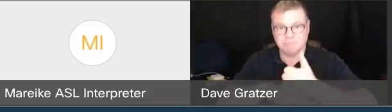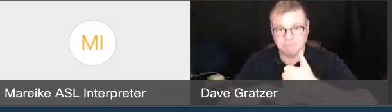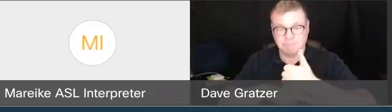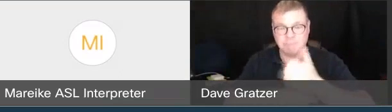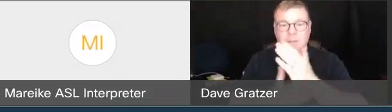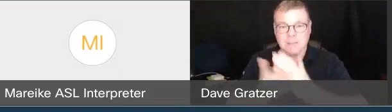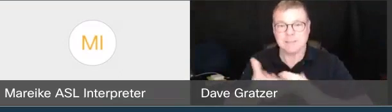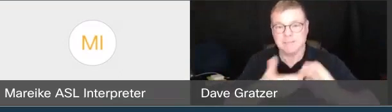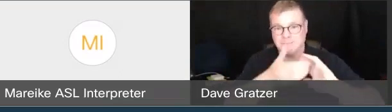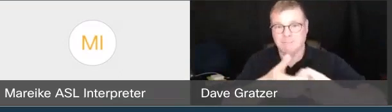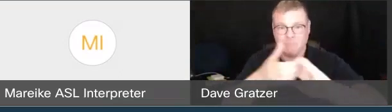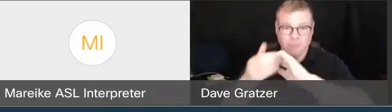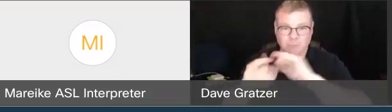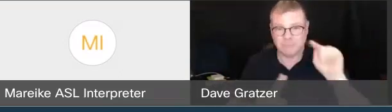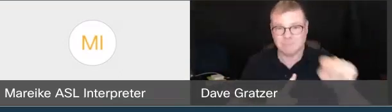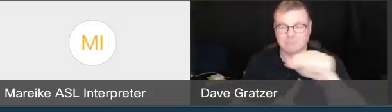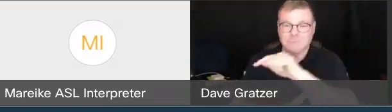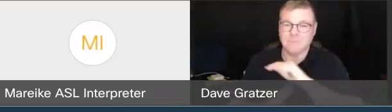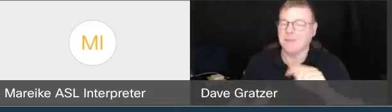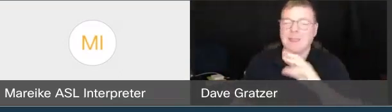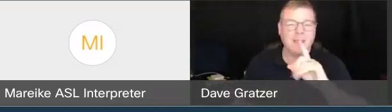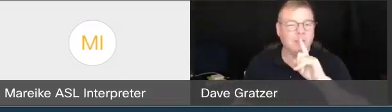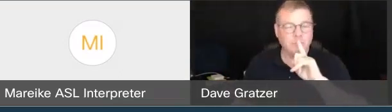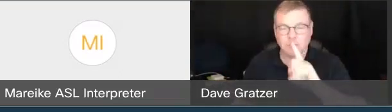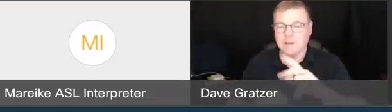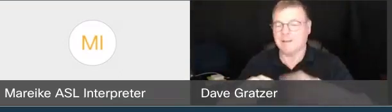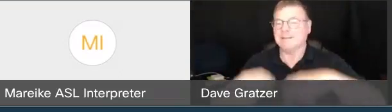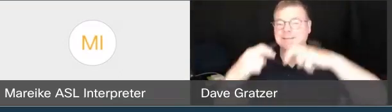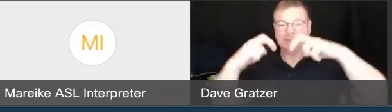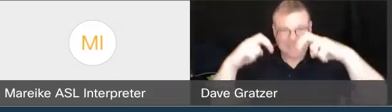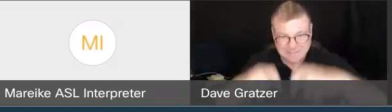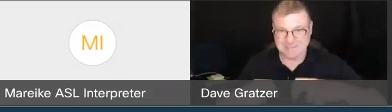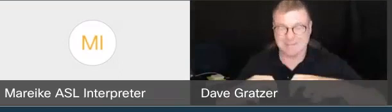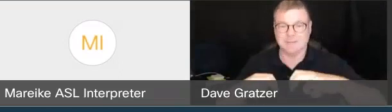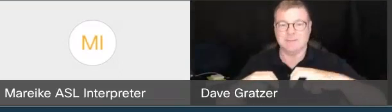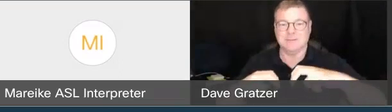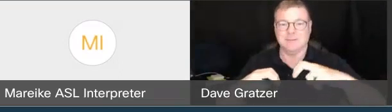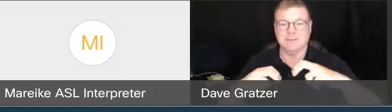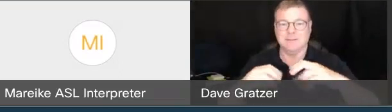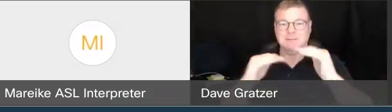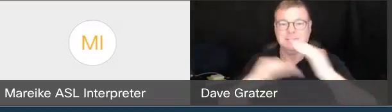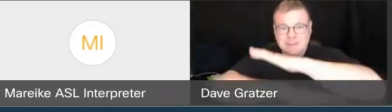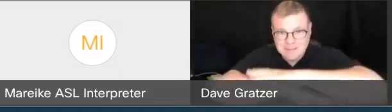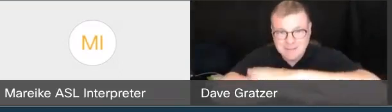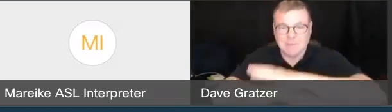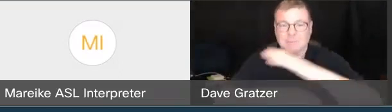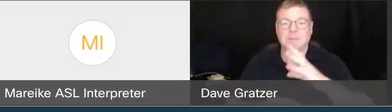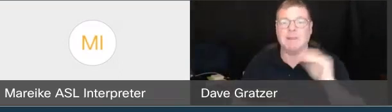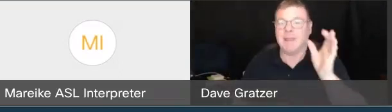partners and, you know, really, really sitting down at the table with them and hearing, their